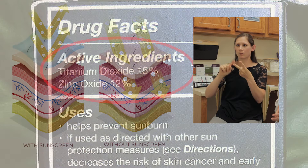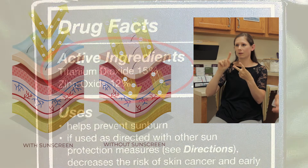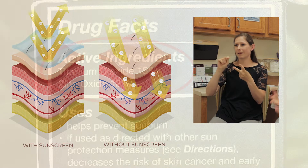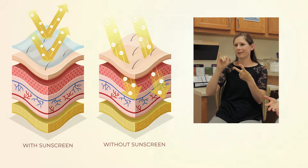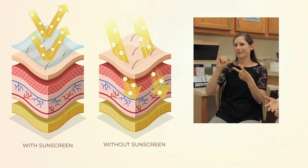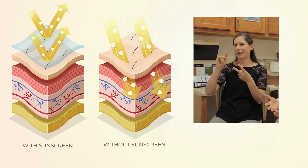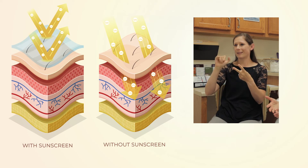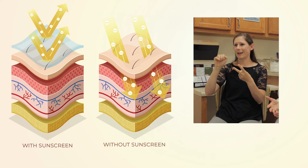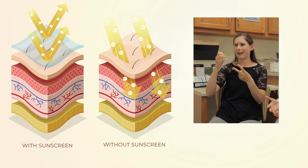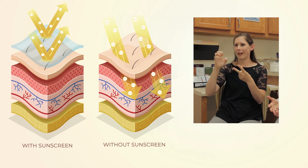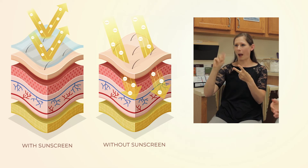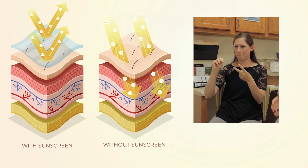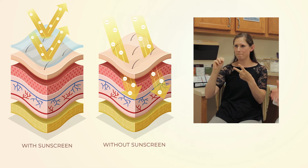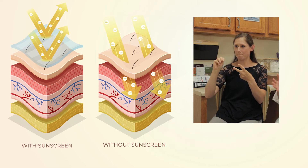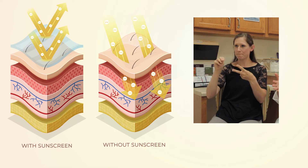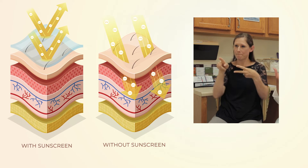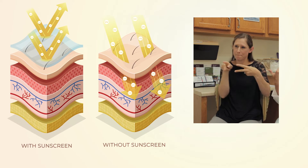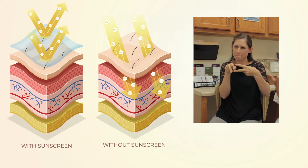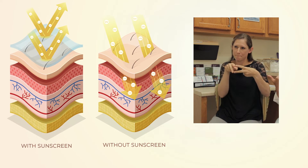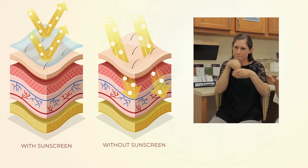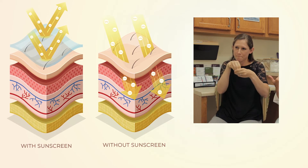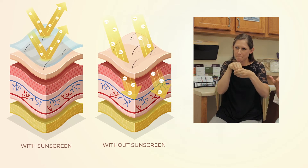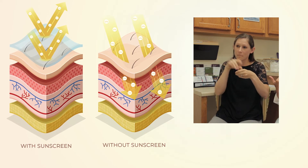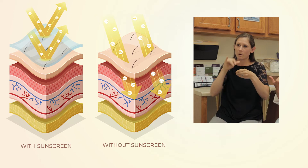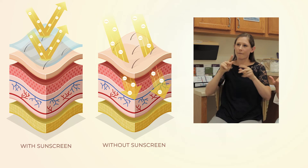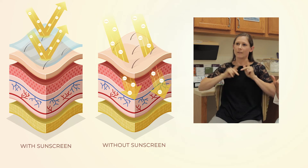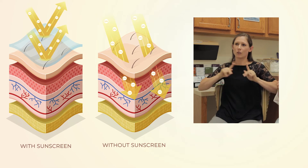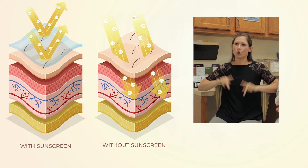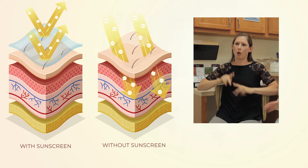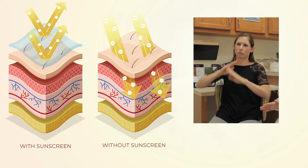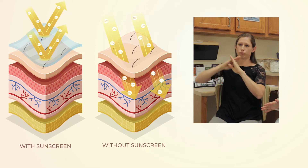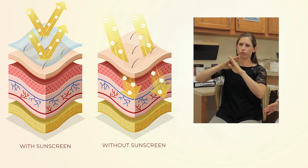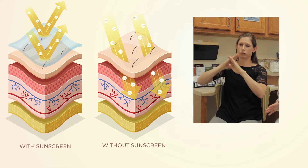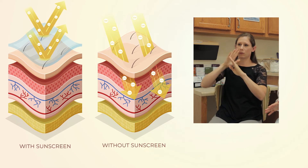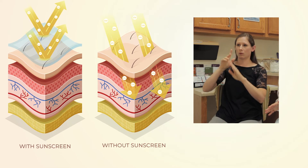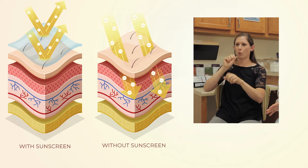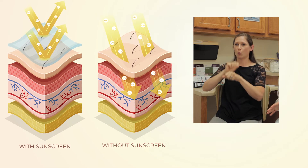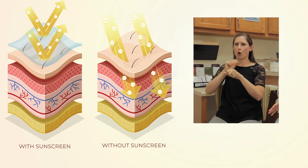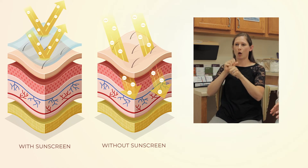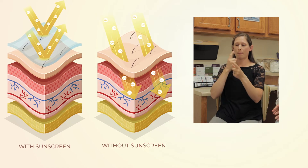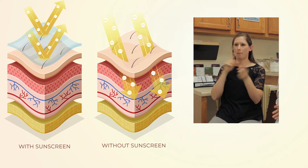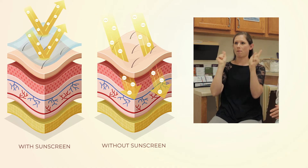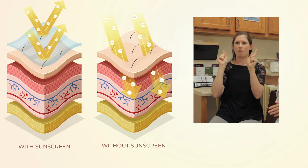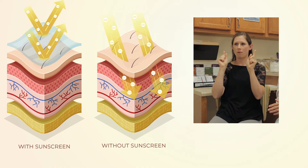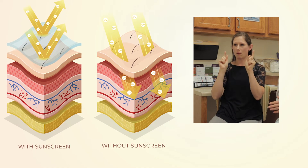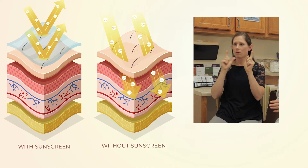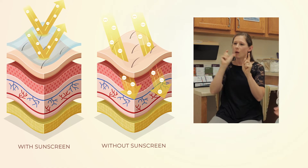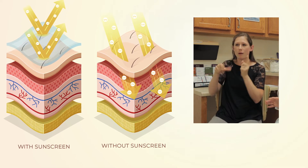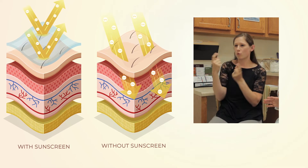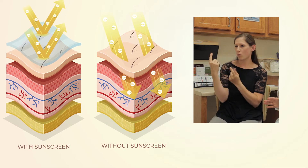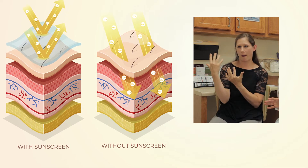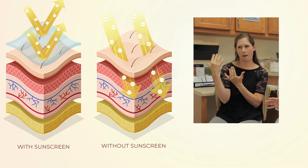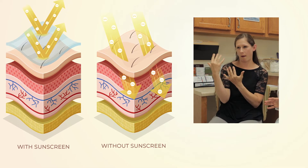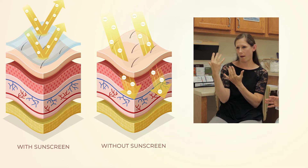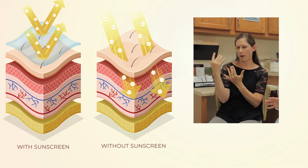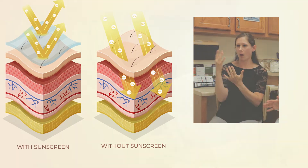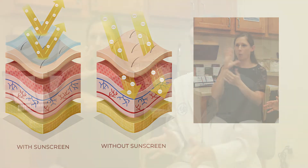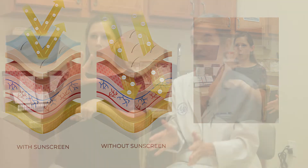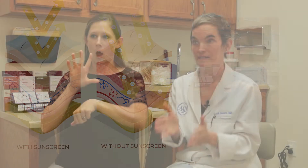Those are physical sunblock. They work as soon as you put them on, you don't need to wait. And there's so many different versions.